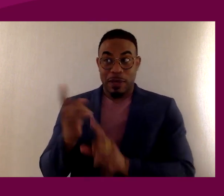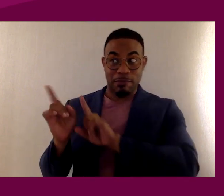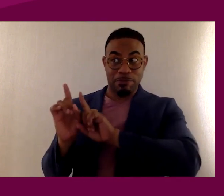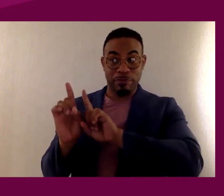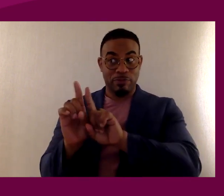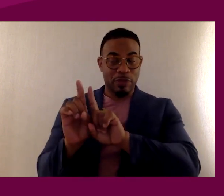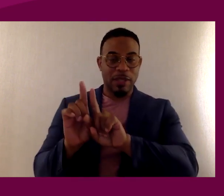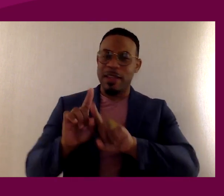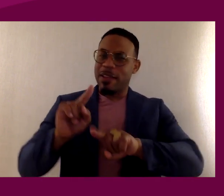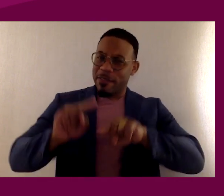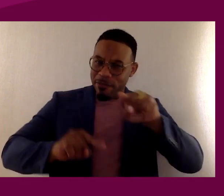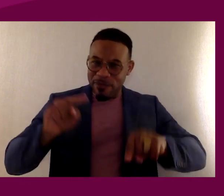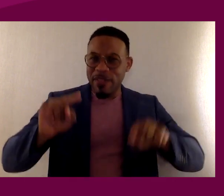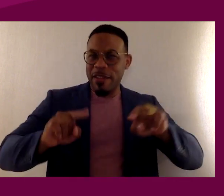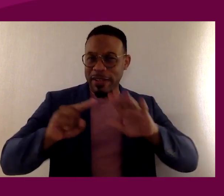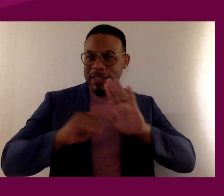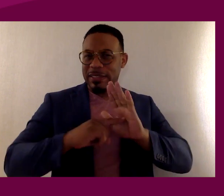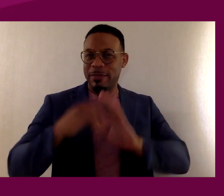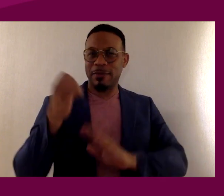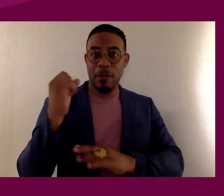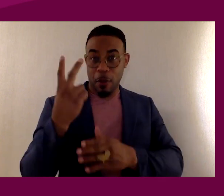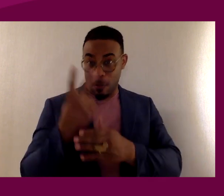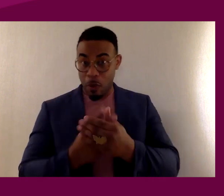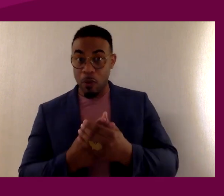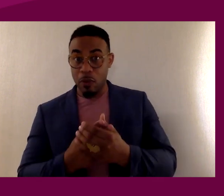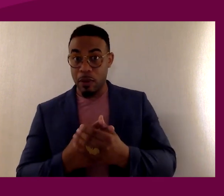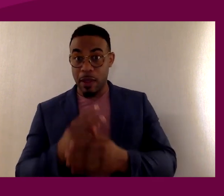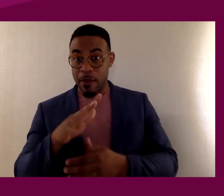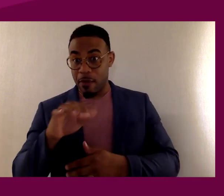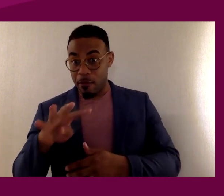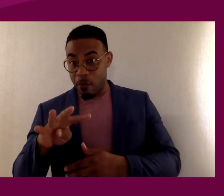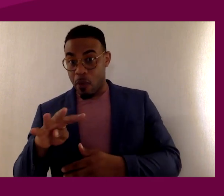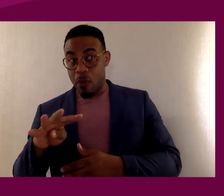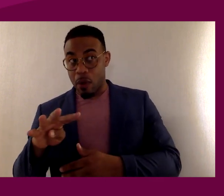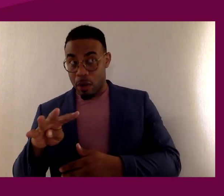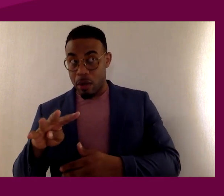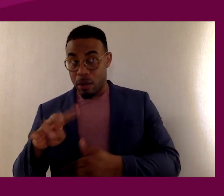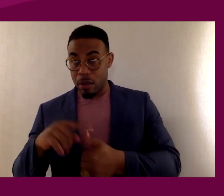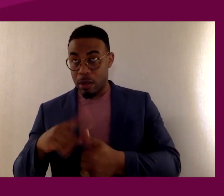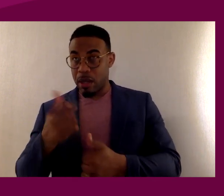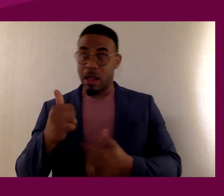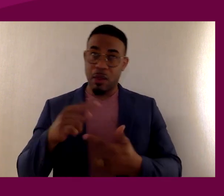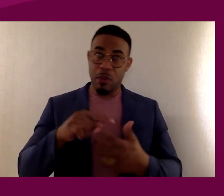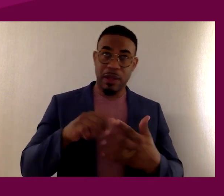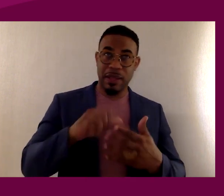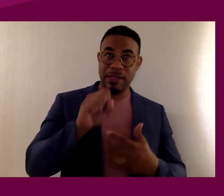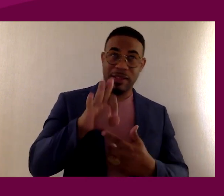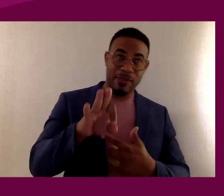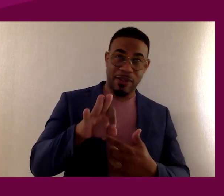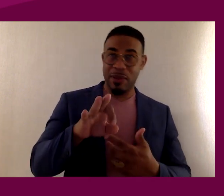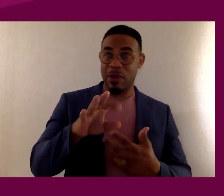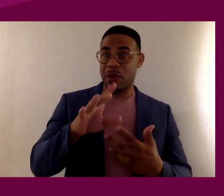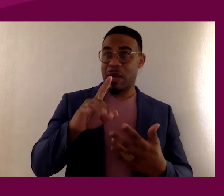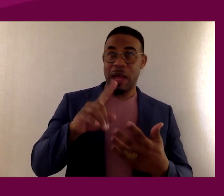I participated with Judy in various demonstrations, both the 504 one, other